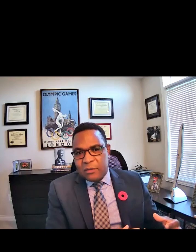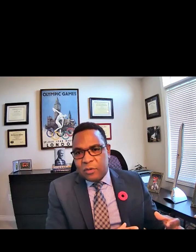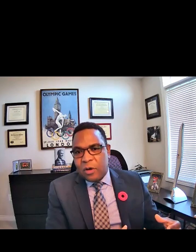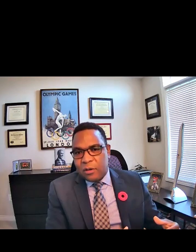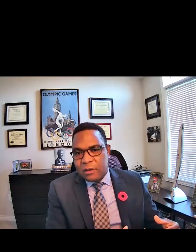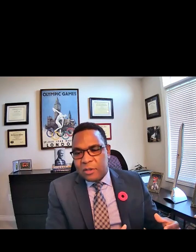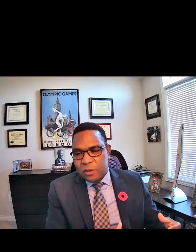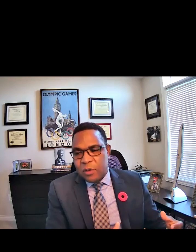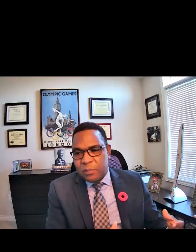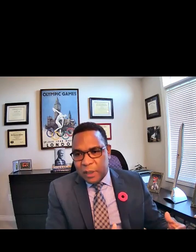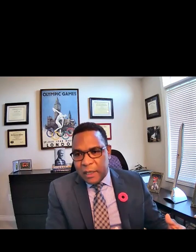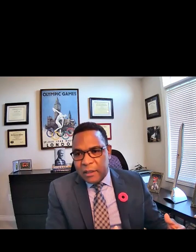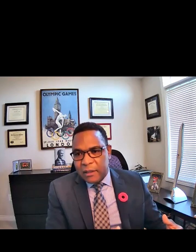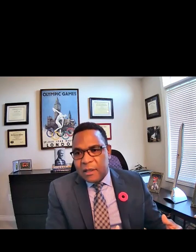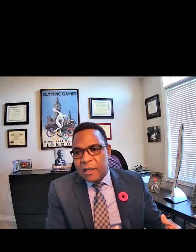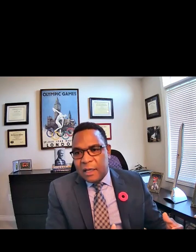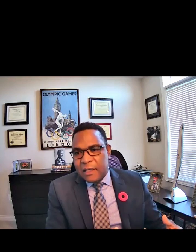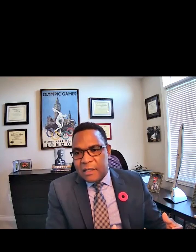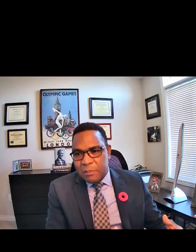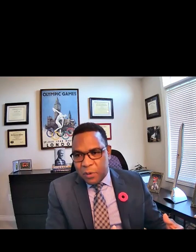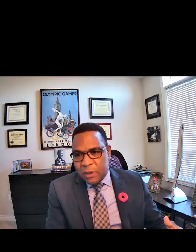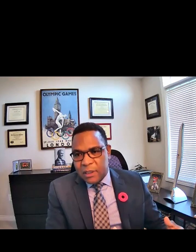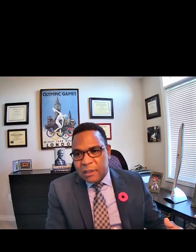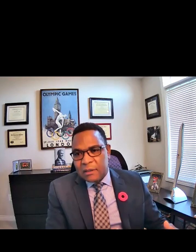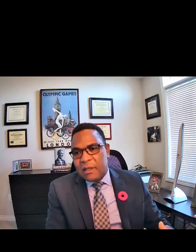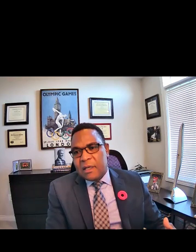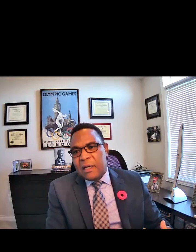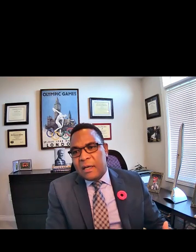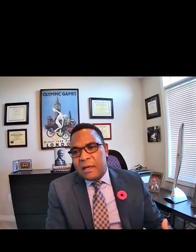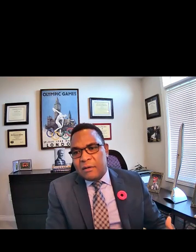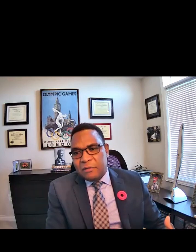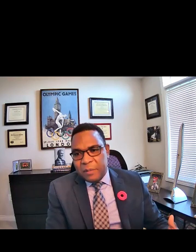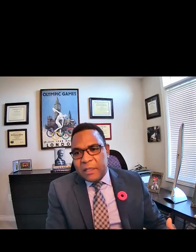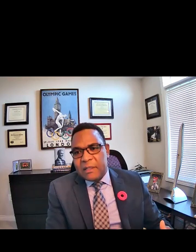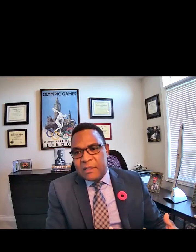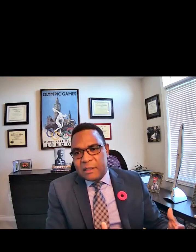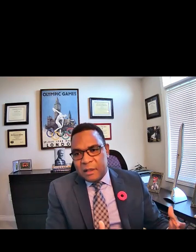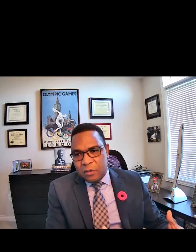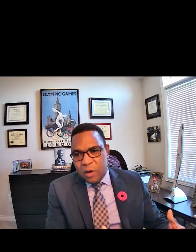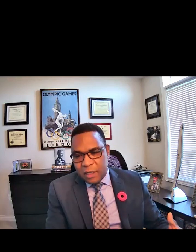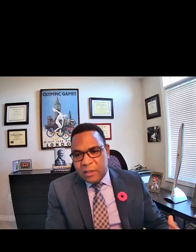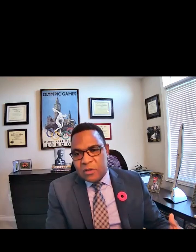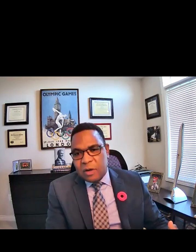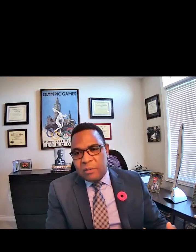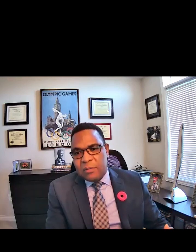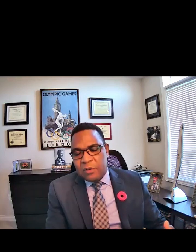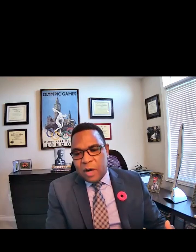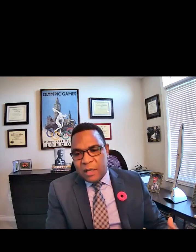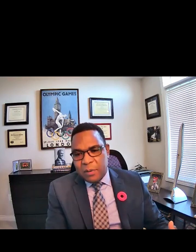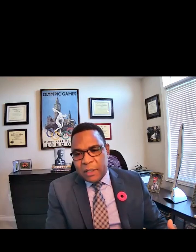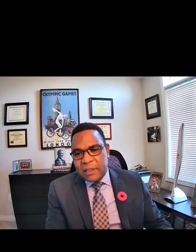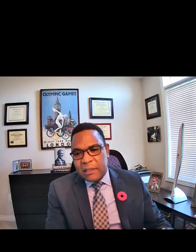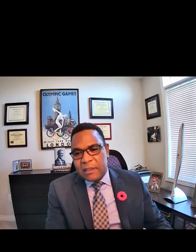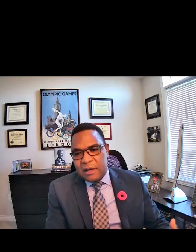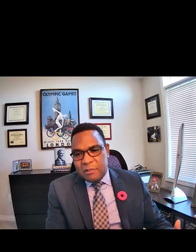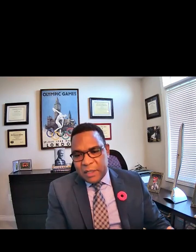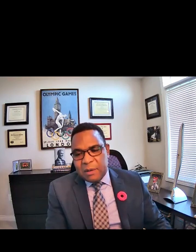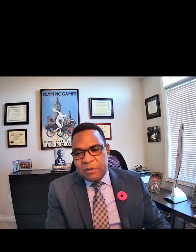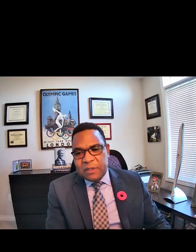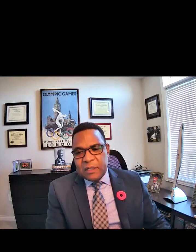what role do we play in supporting families who are in Durham who are impacted by some